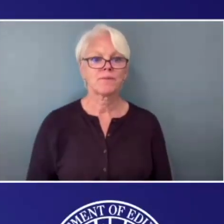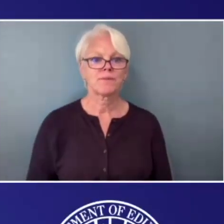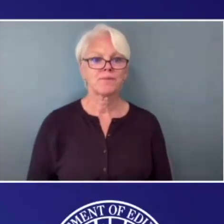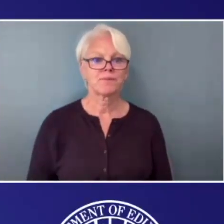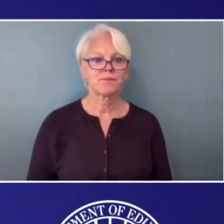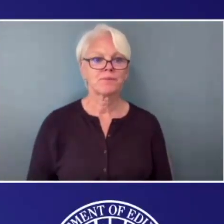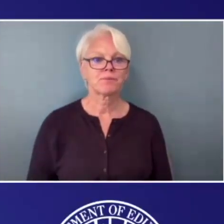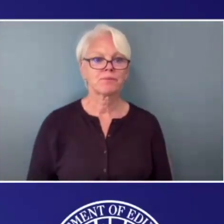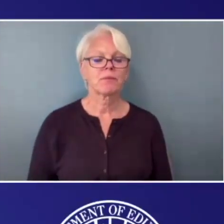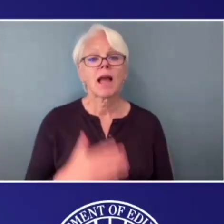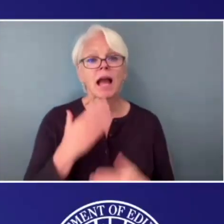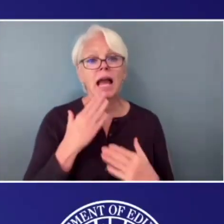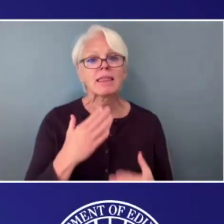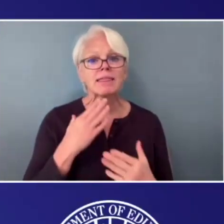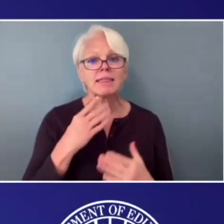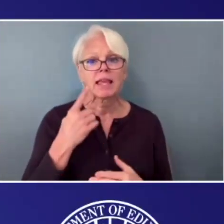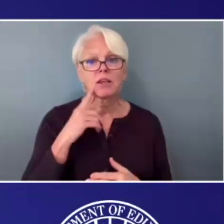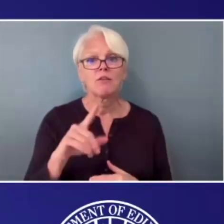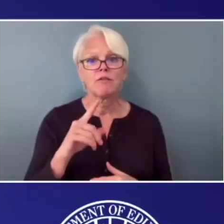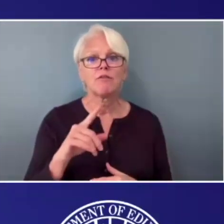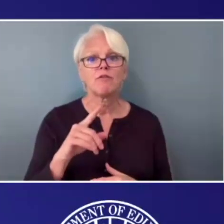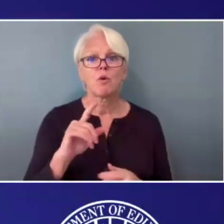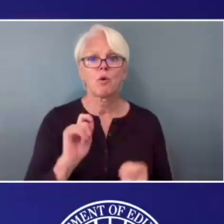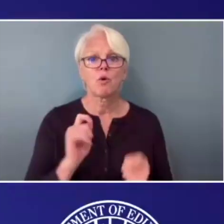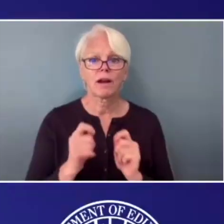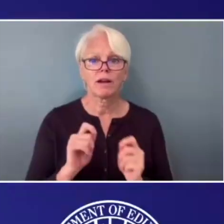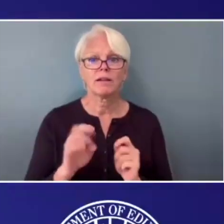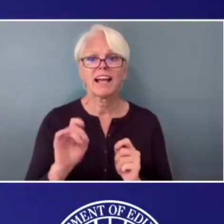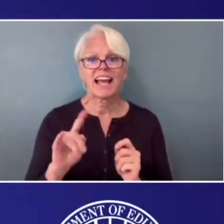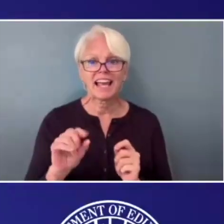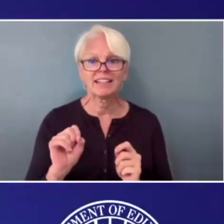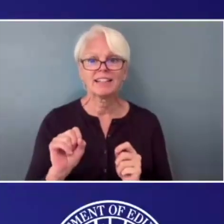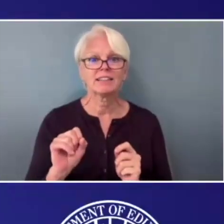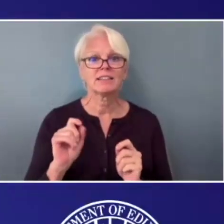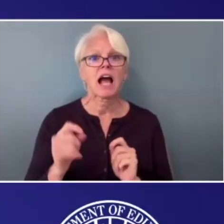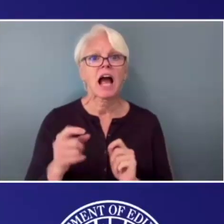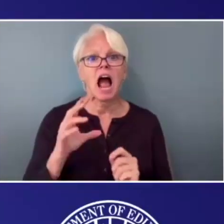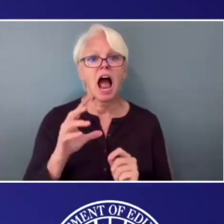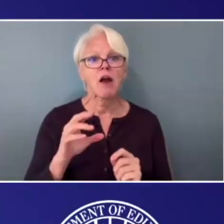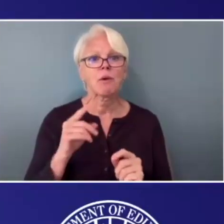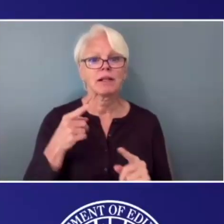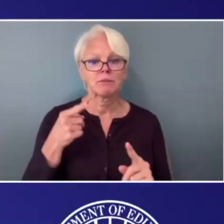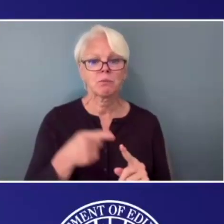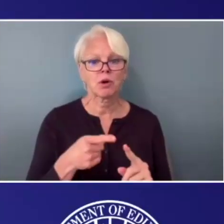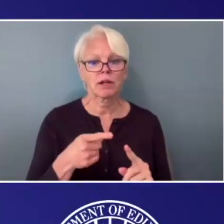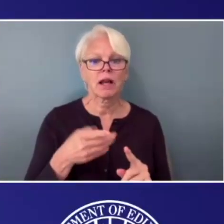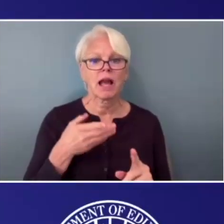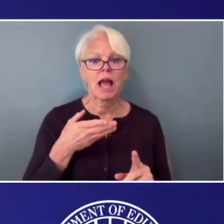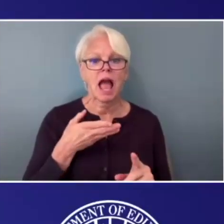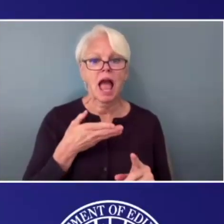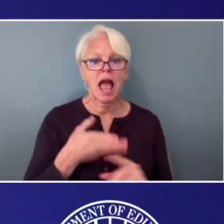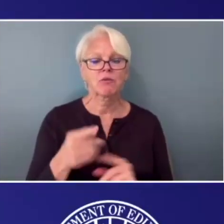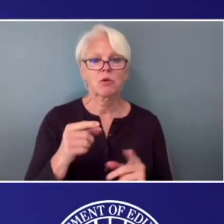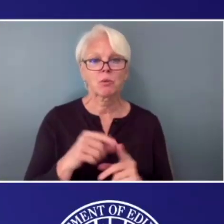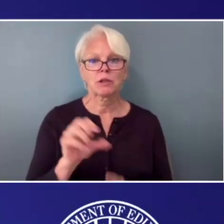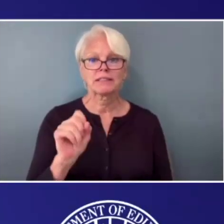Thank you for the edits and changes. I just want to point out there's a missing colon after study. Okay, so if you'll wait, we'll go over that.